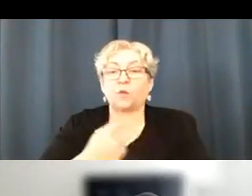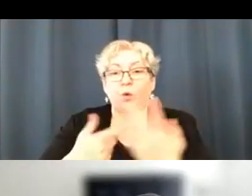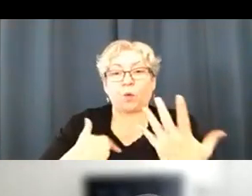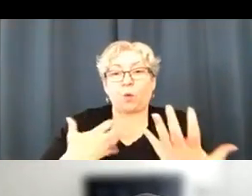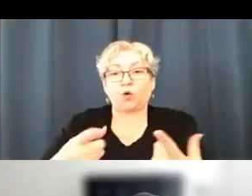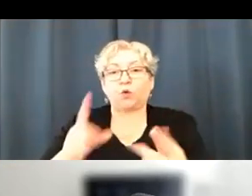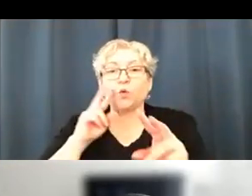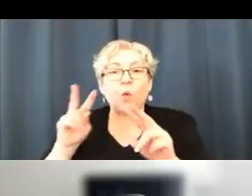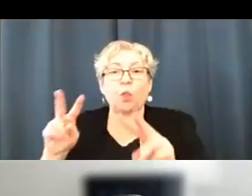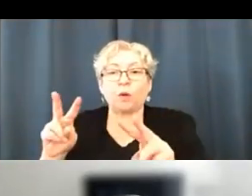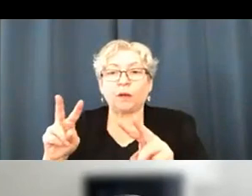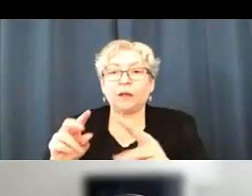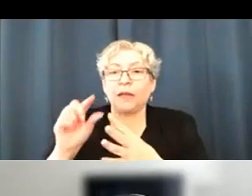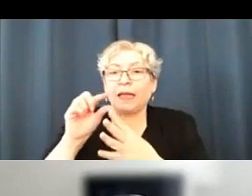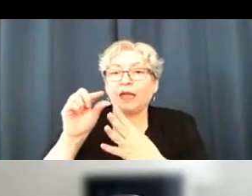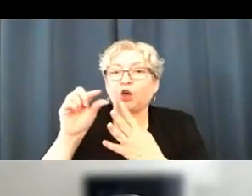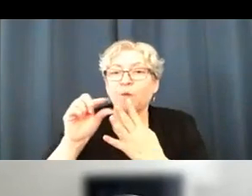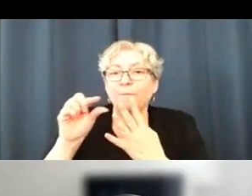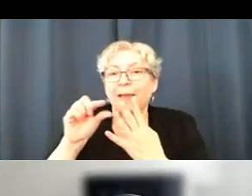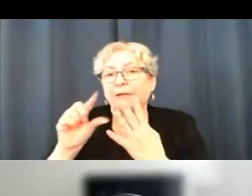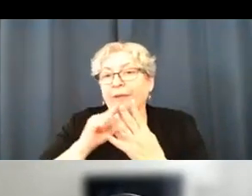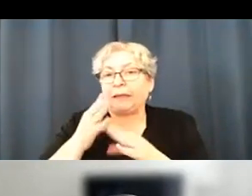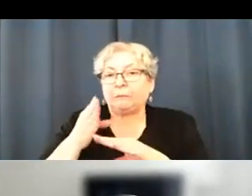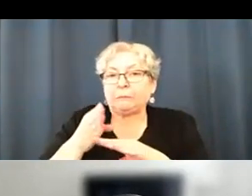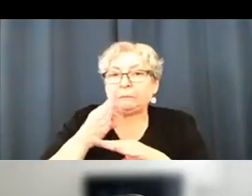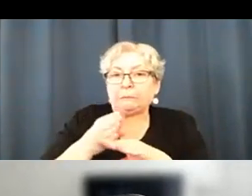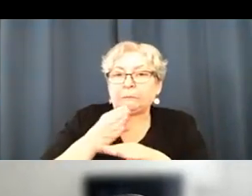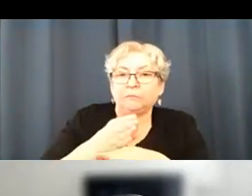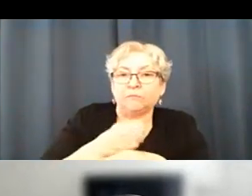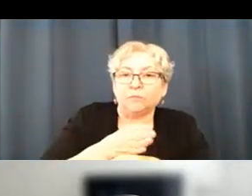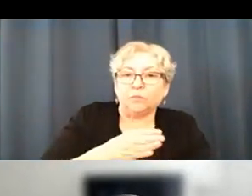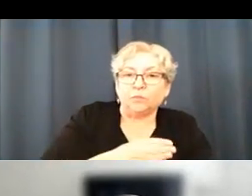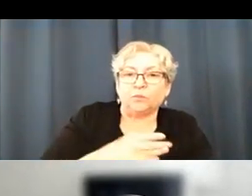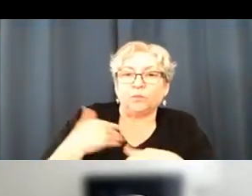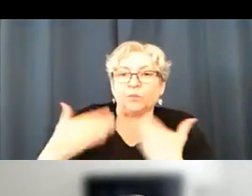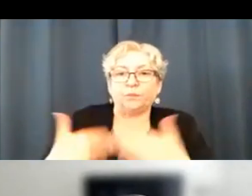for incremental improvements as you work on your accessibility journey.